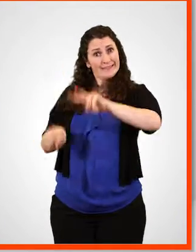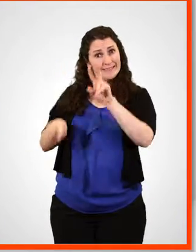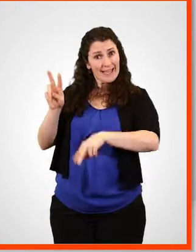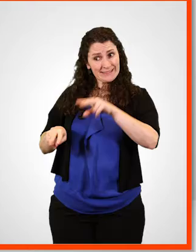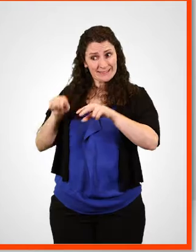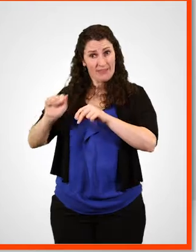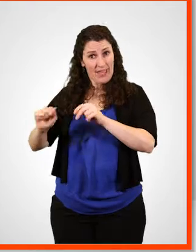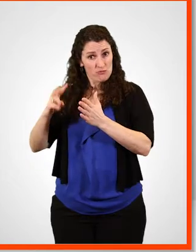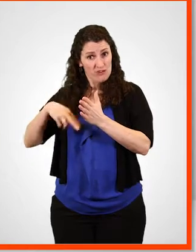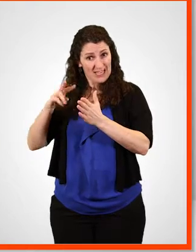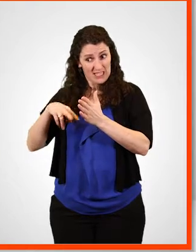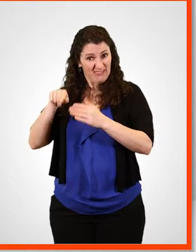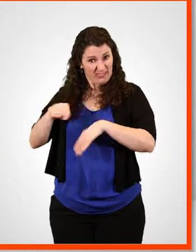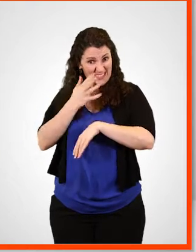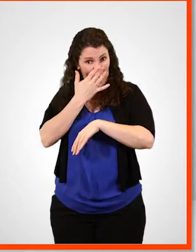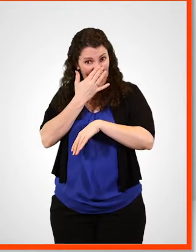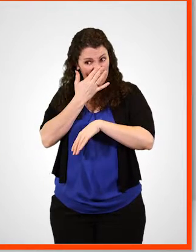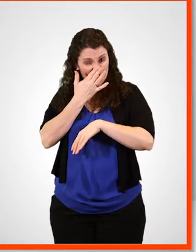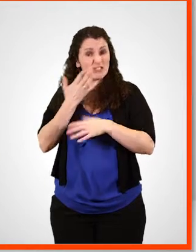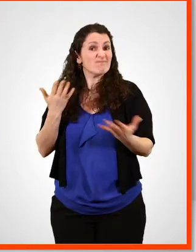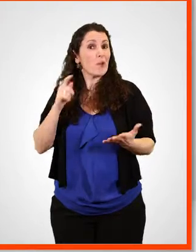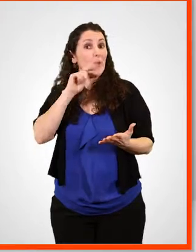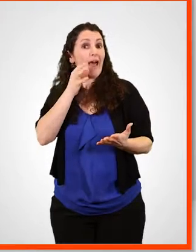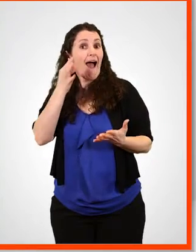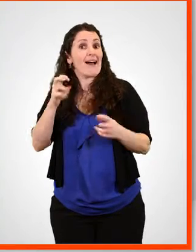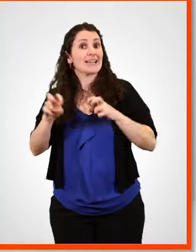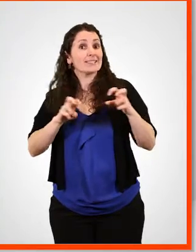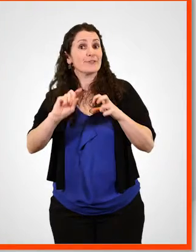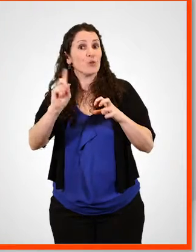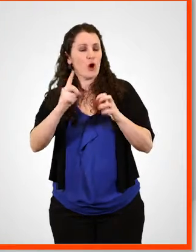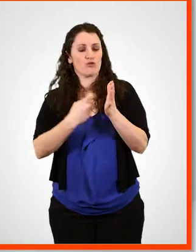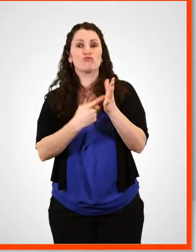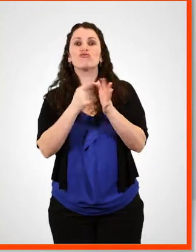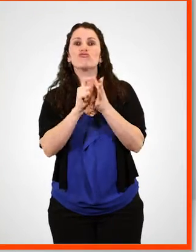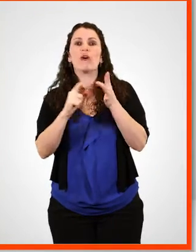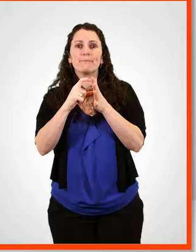one of the activities they're asked to do in an assessment is rapid letter naming, simply naming the letters quickly.